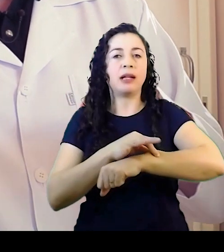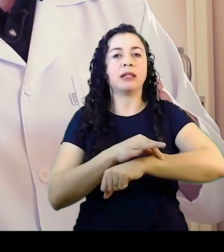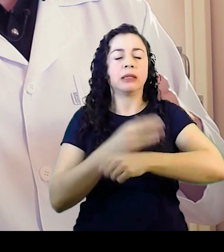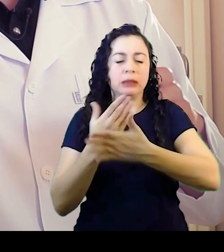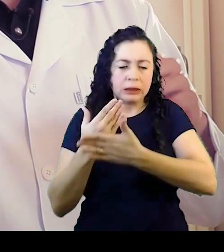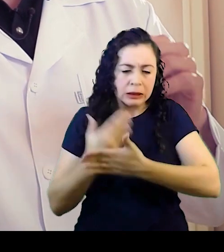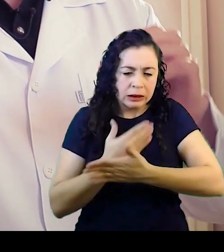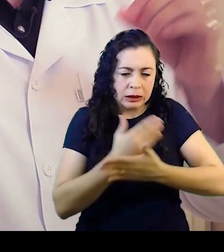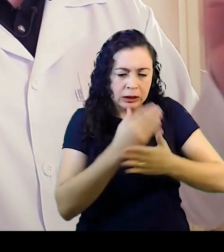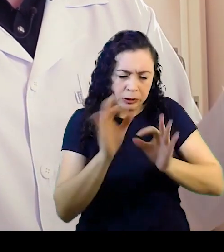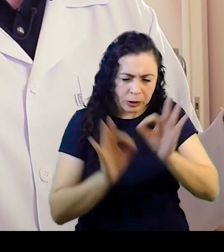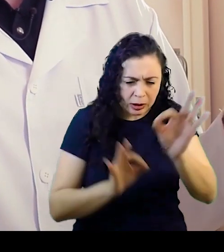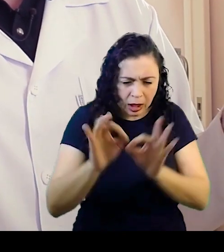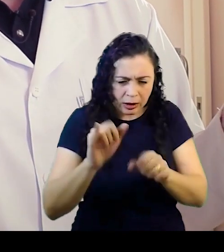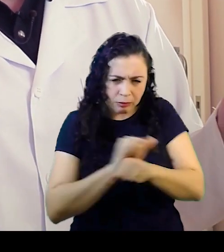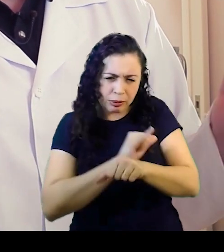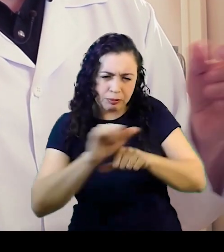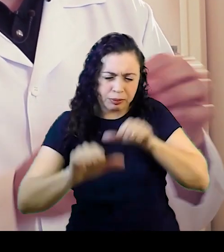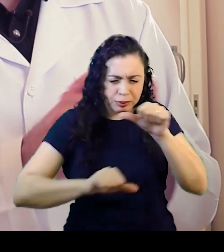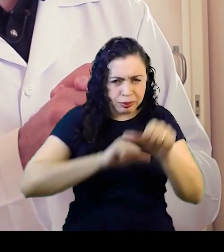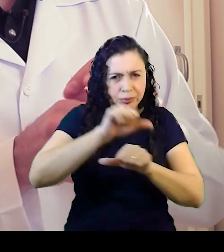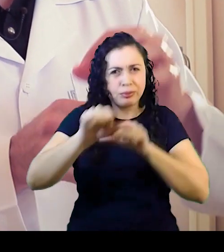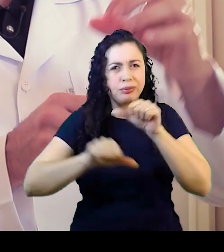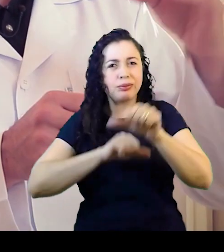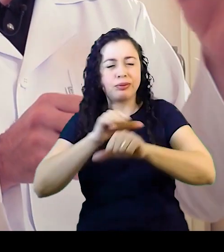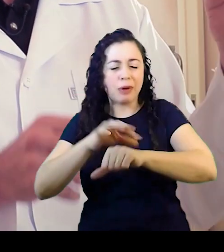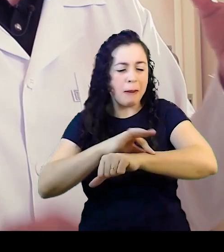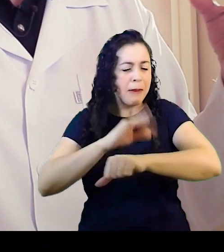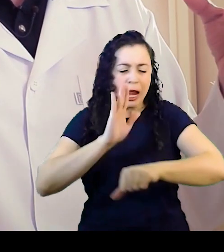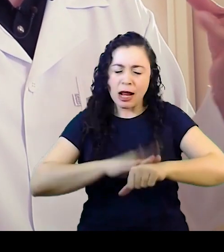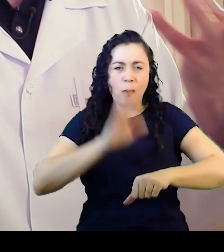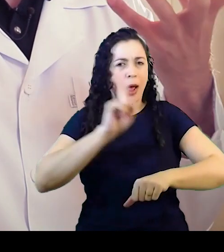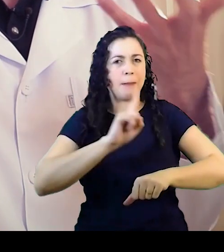these skin cells were de-differentiated, which means that they went back to the